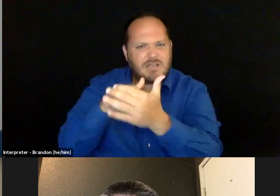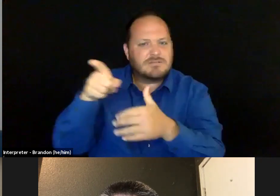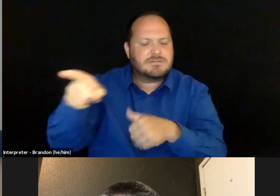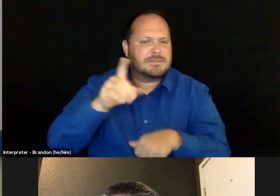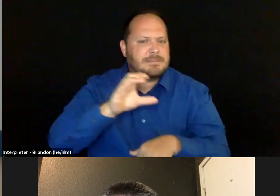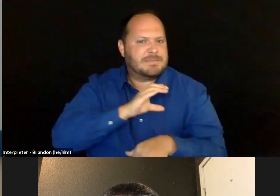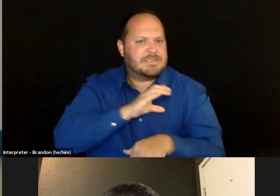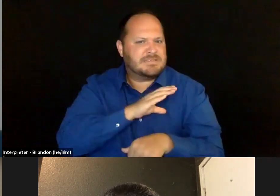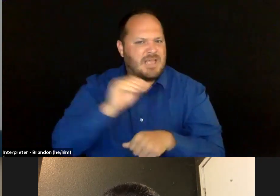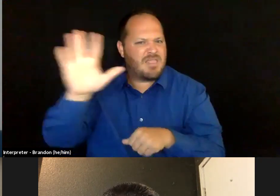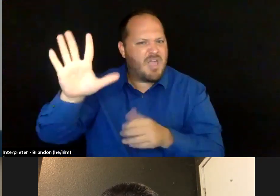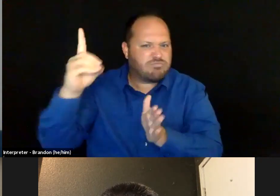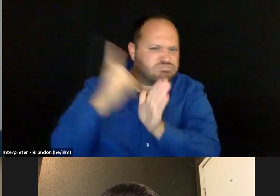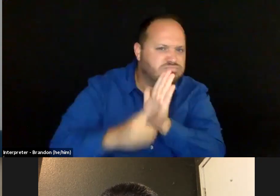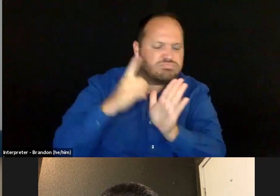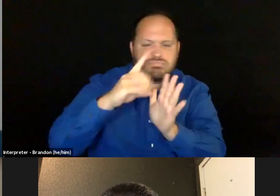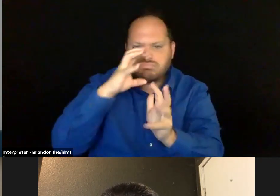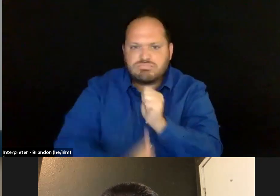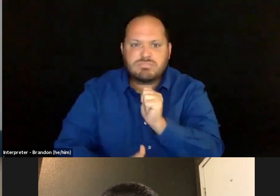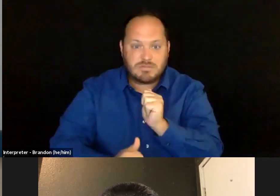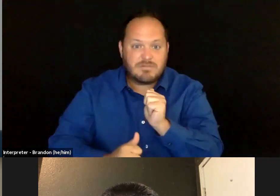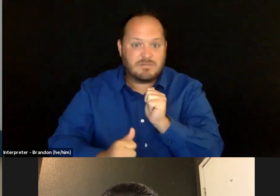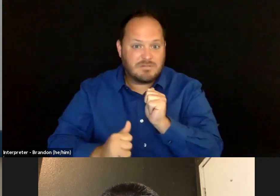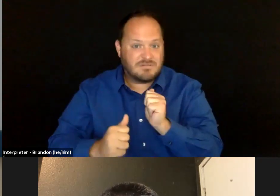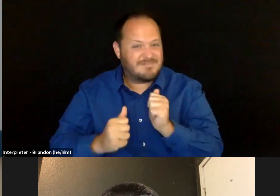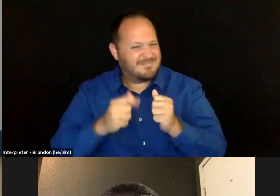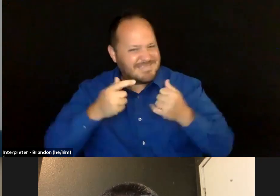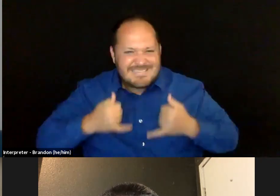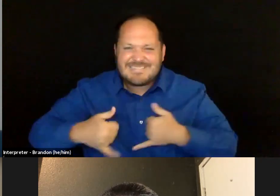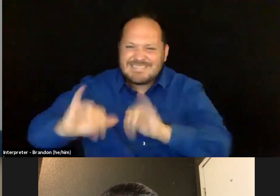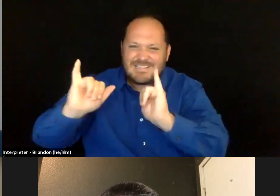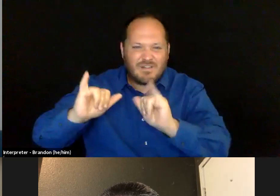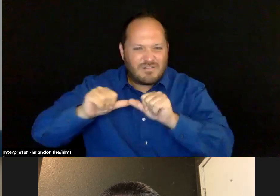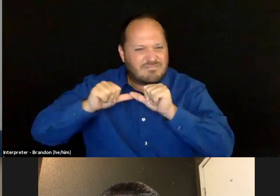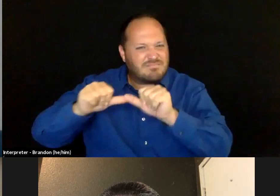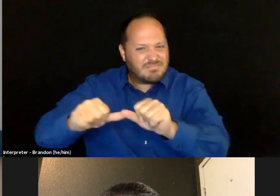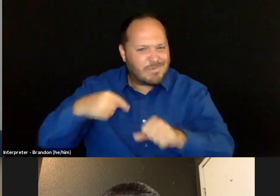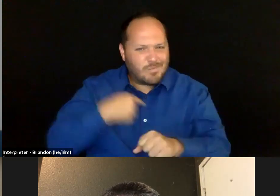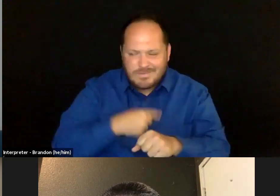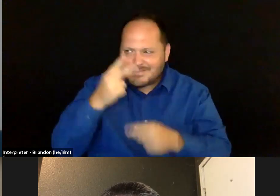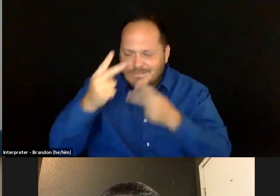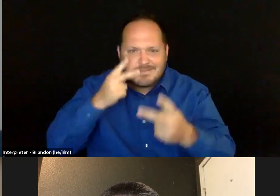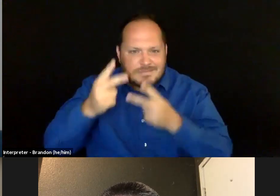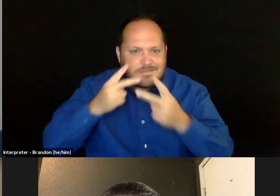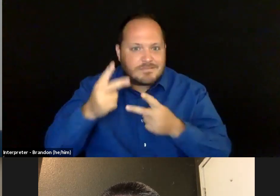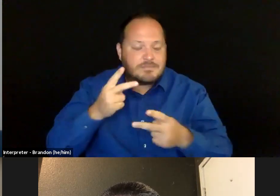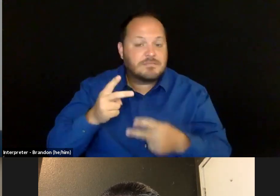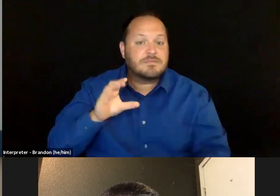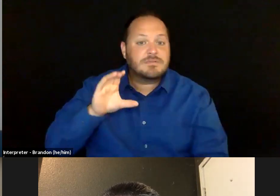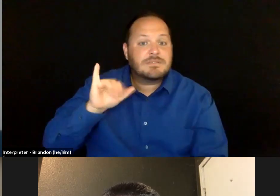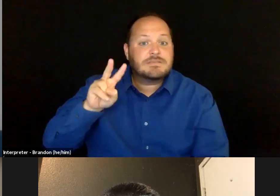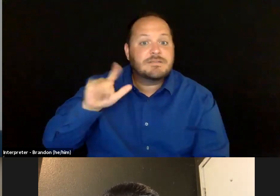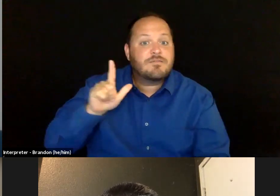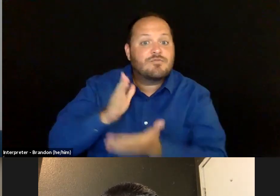strongly affirmed that employers cannot fire or discriminate